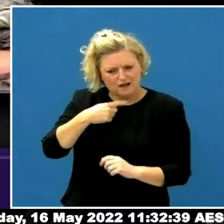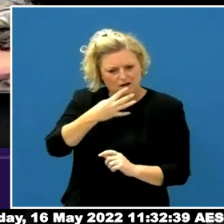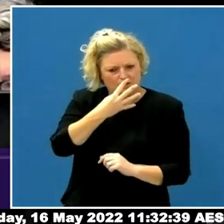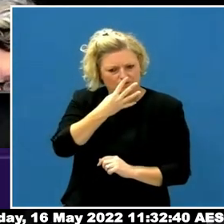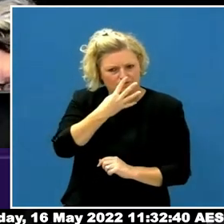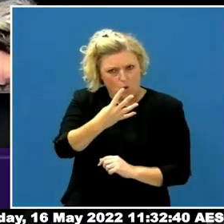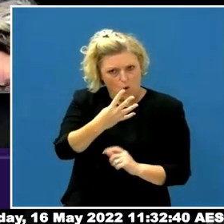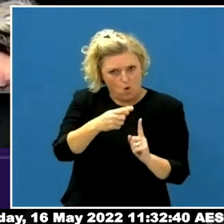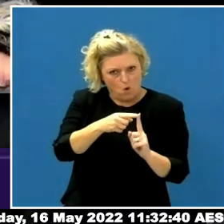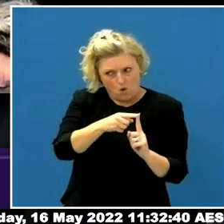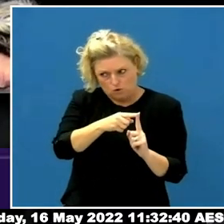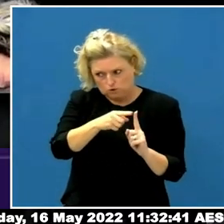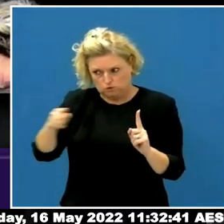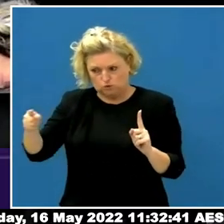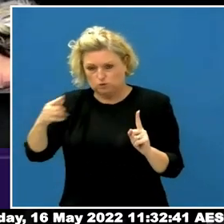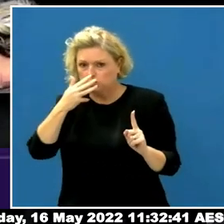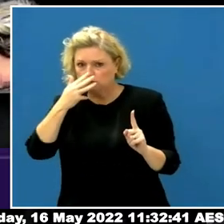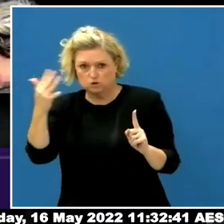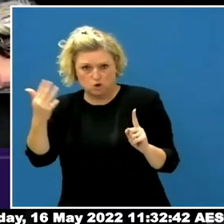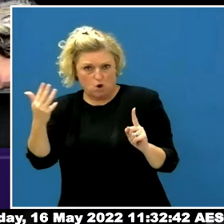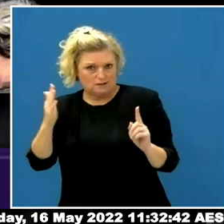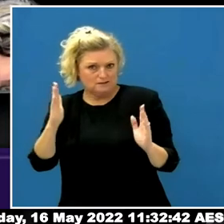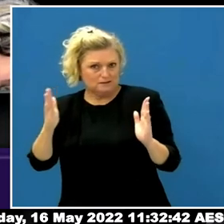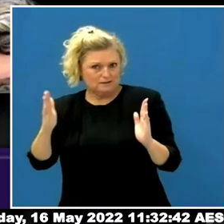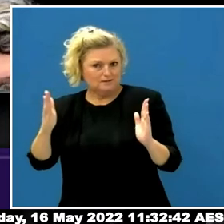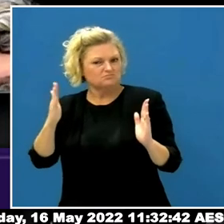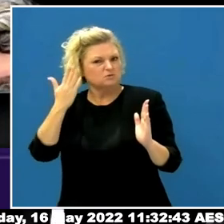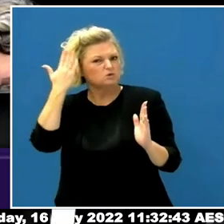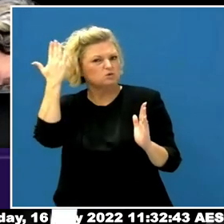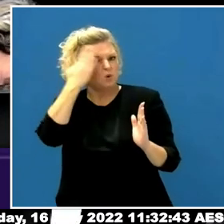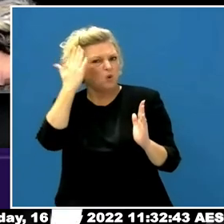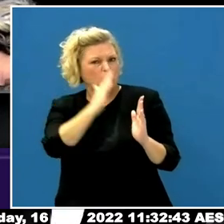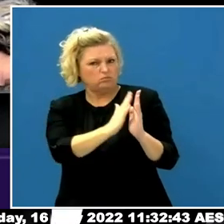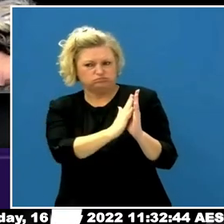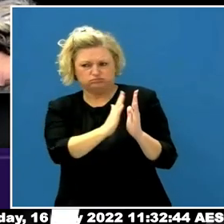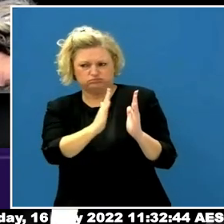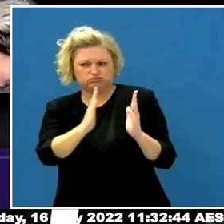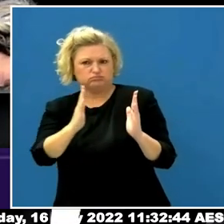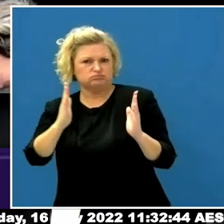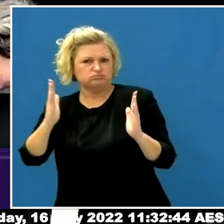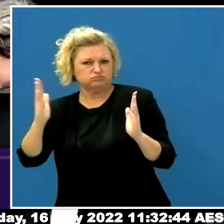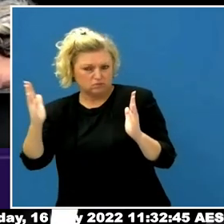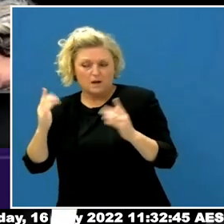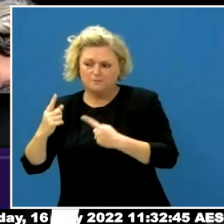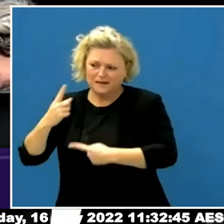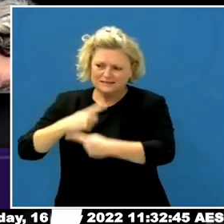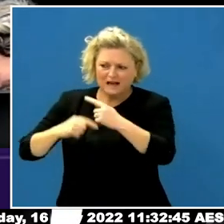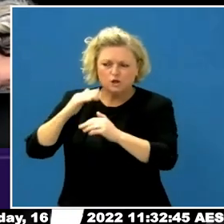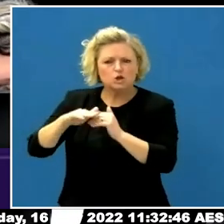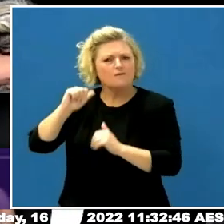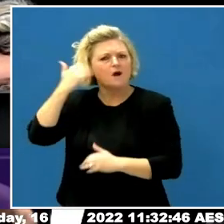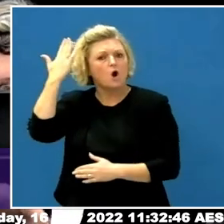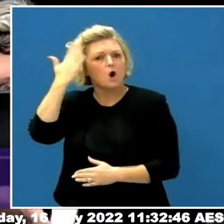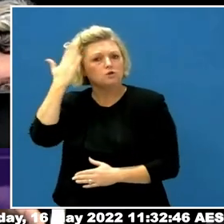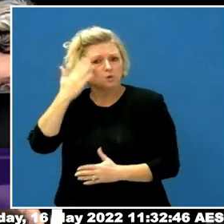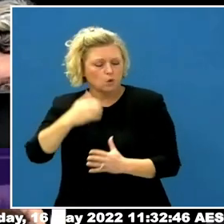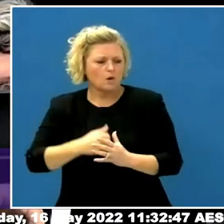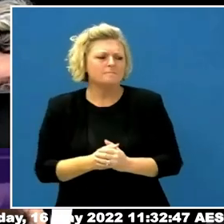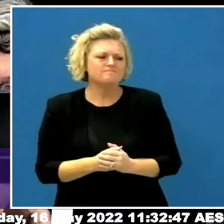Yes. MR FOGARTY: How would you describe his high schooling and the outcomes? He enjoyed it. The outcomes were great.